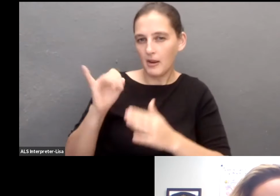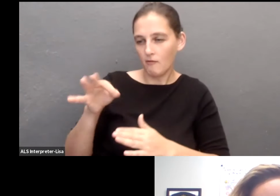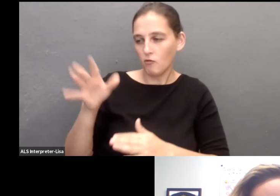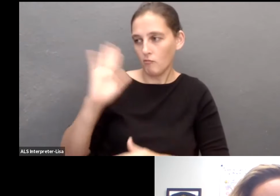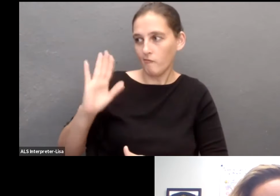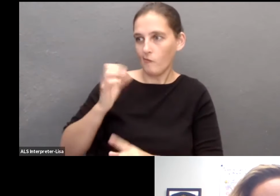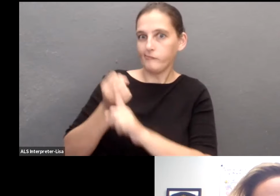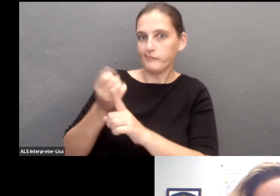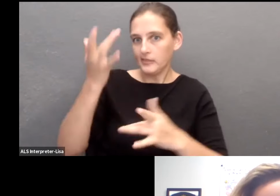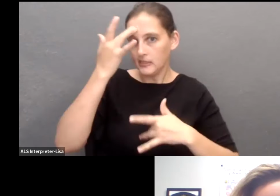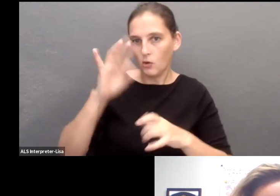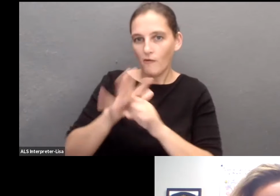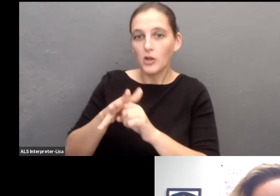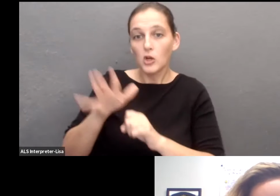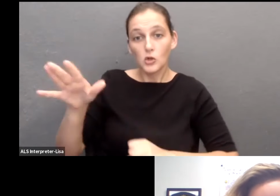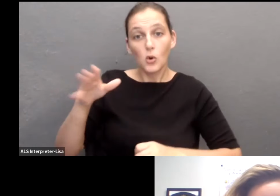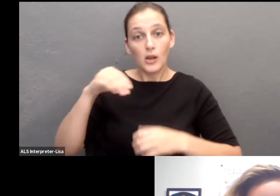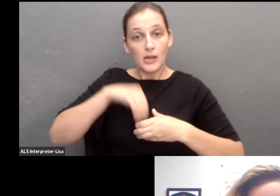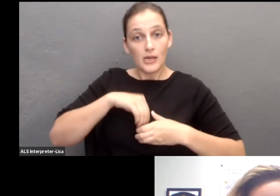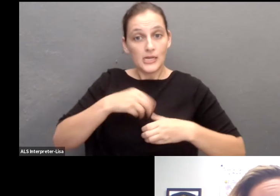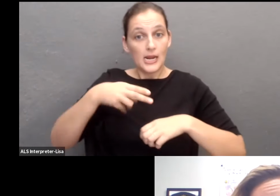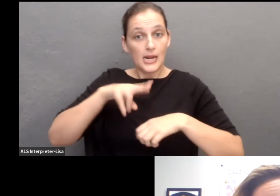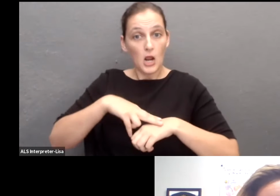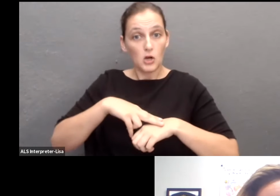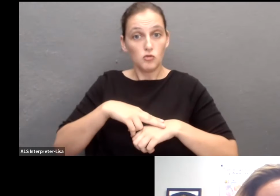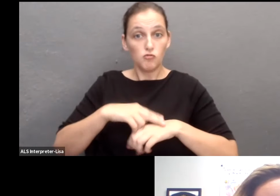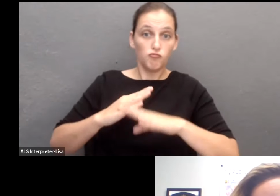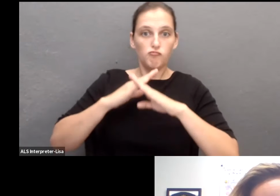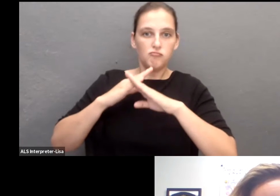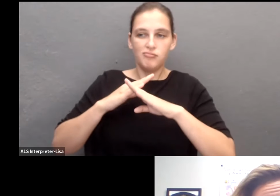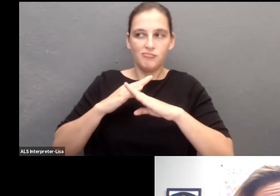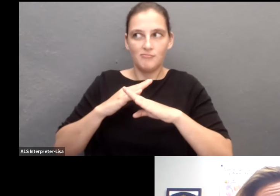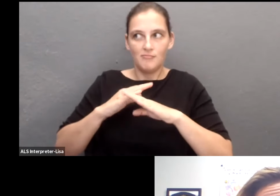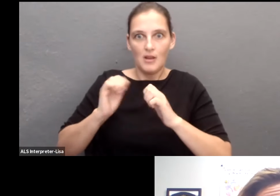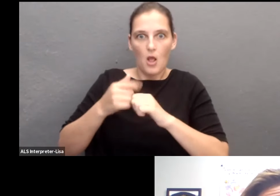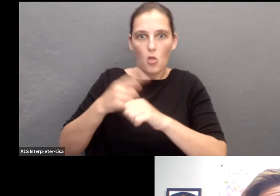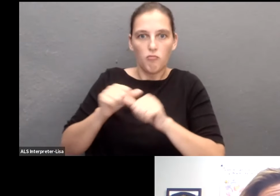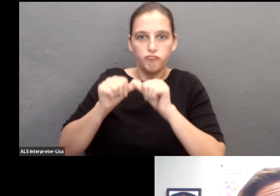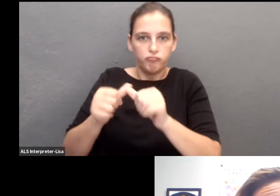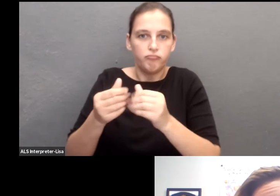Your your natural immunity last right so right now you're only considered protected natural